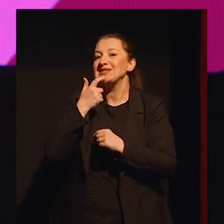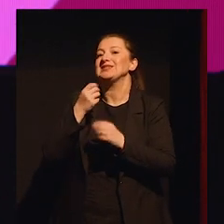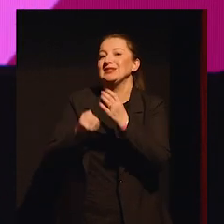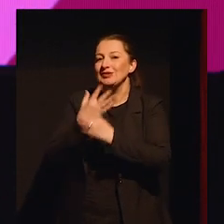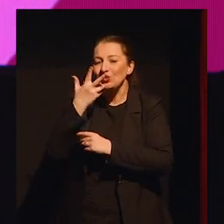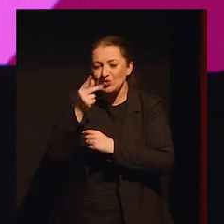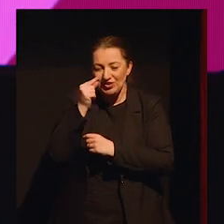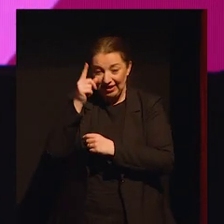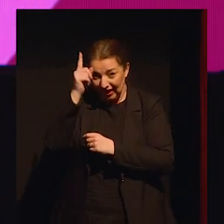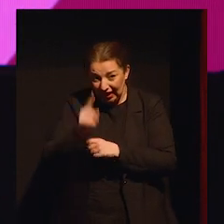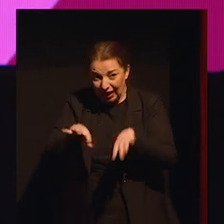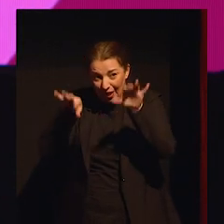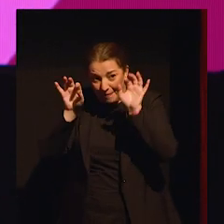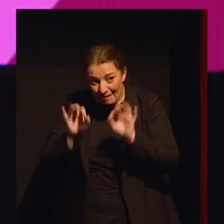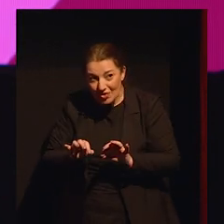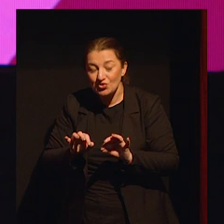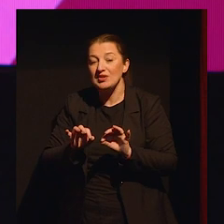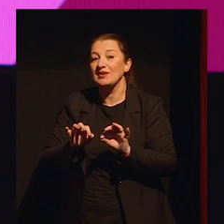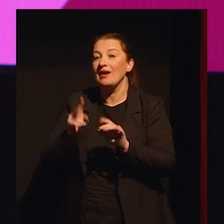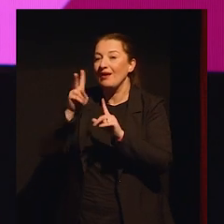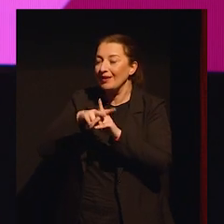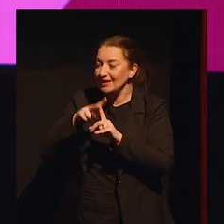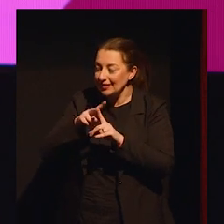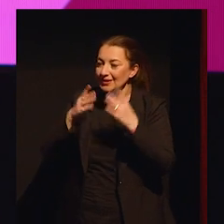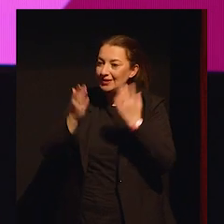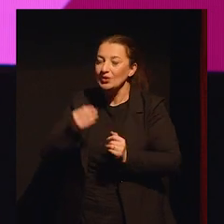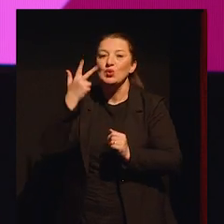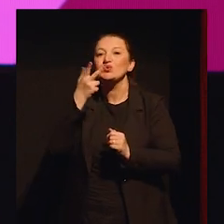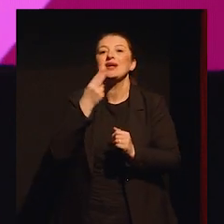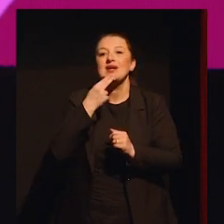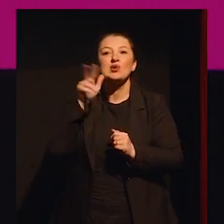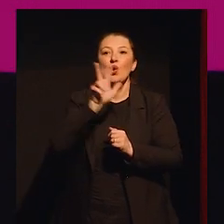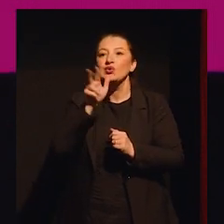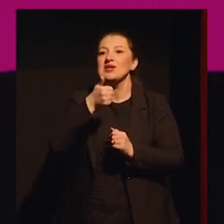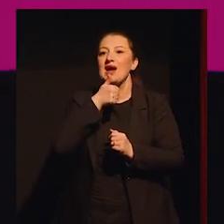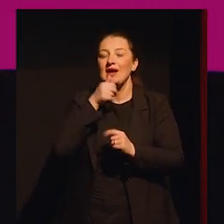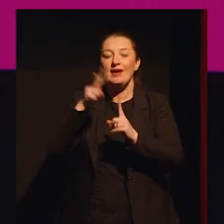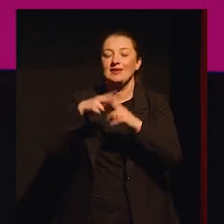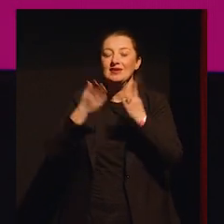At first, only three people joined our events, three women and thirty men, so we said: